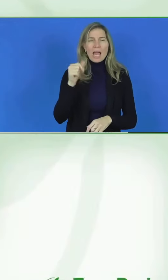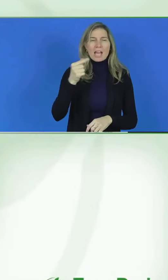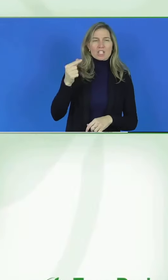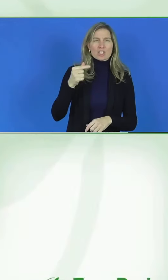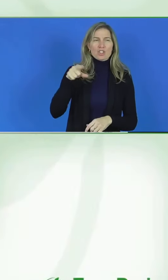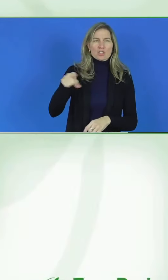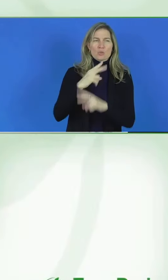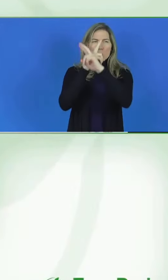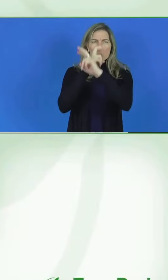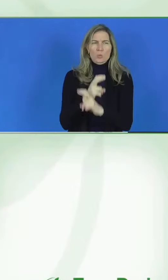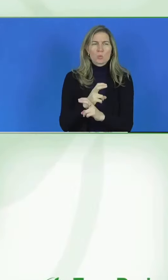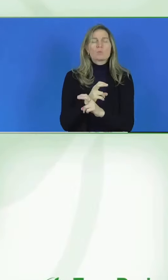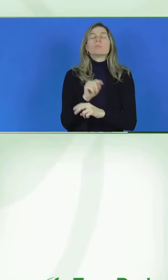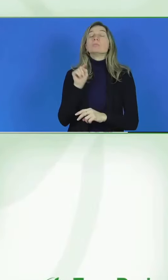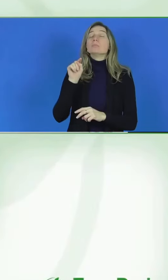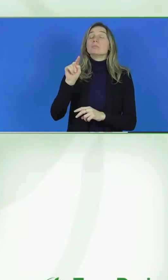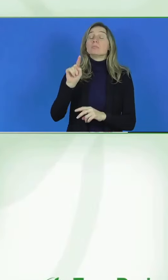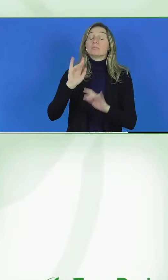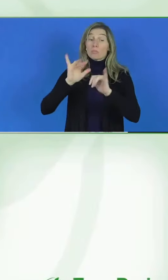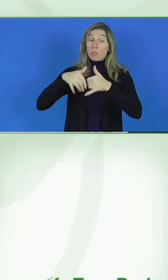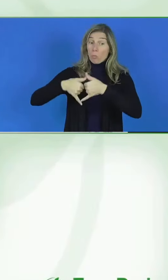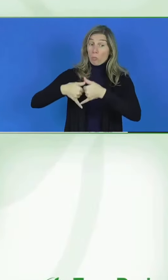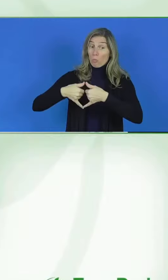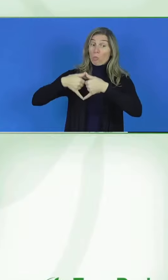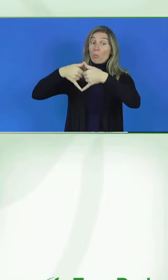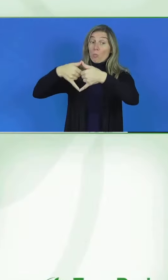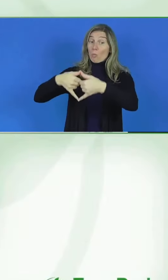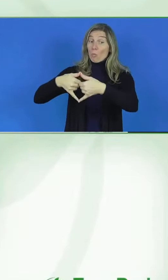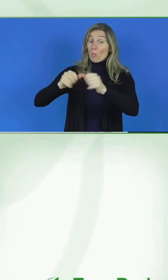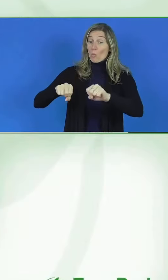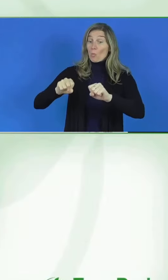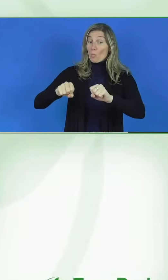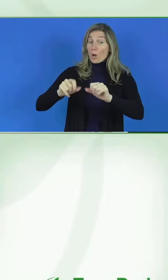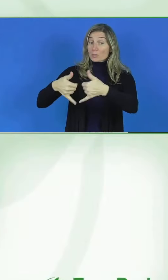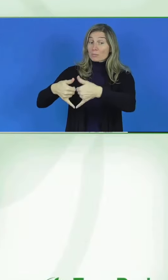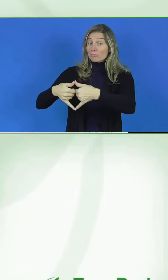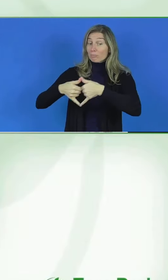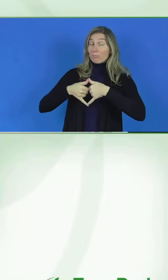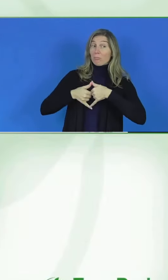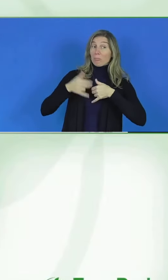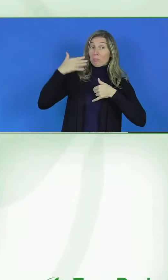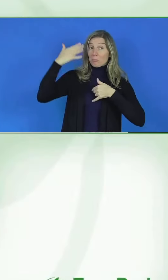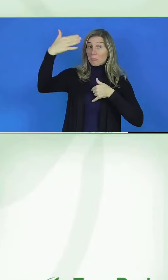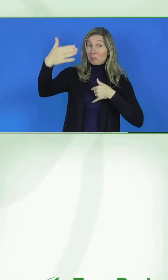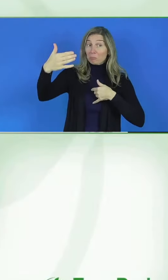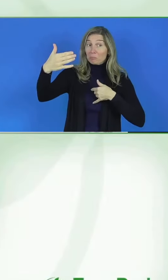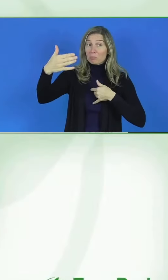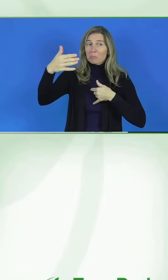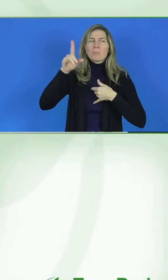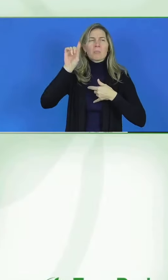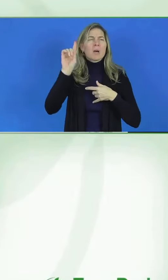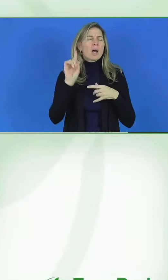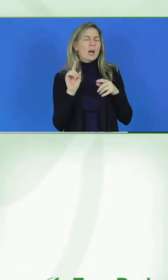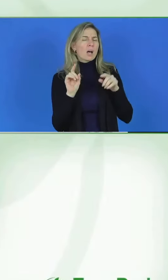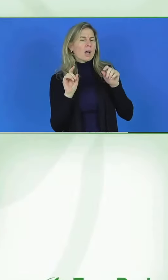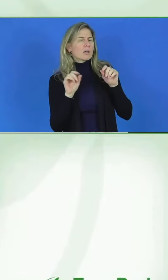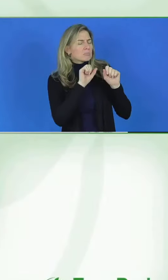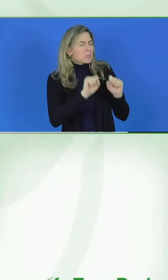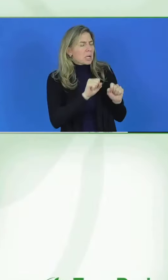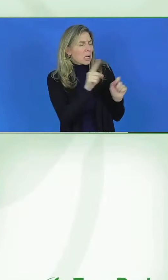Project awards this year, congratulations firstly. Can you tell us a bit about your initiative? You have 10 minutes. Jasna?